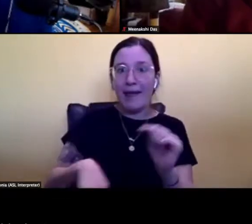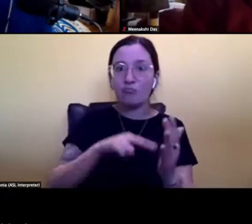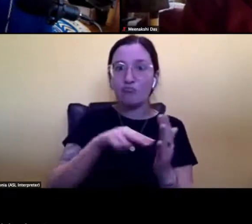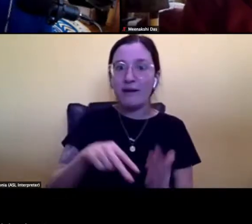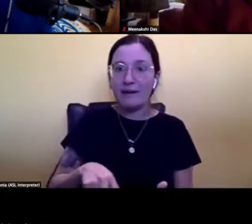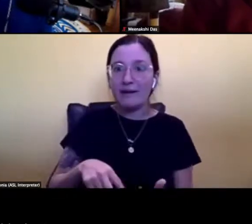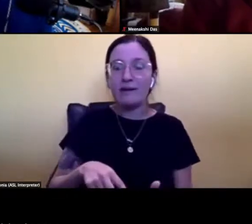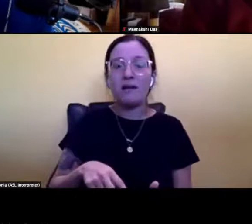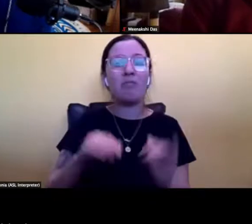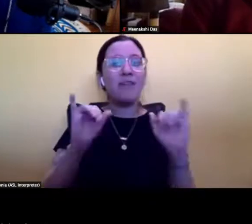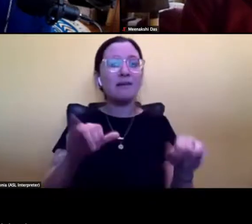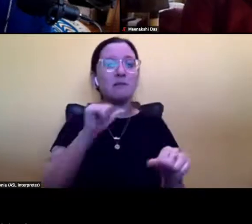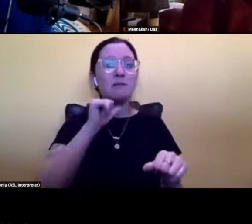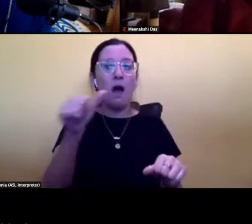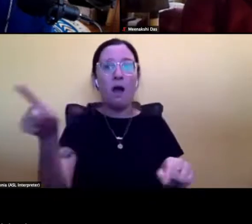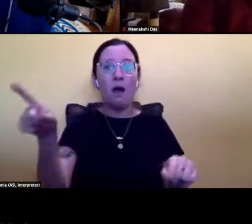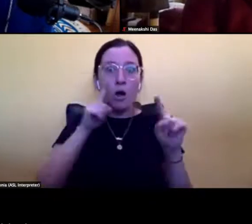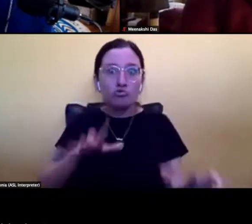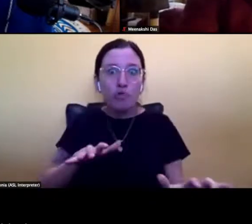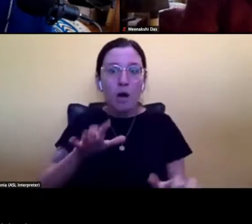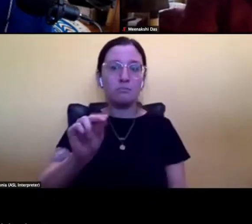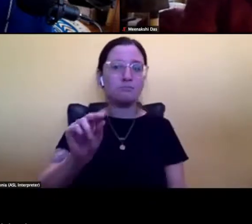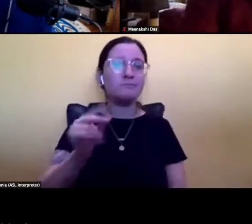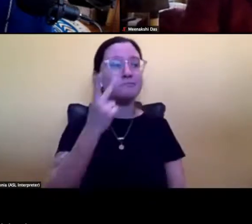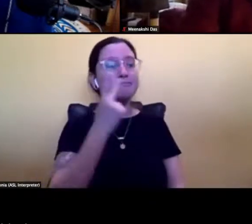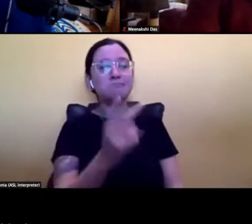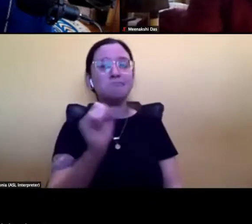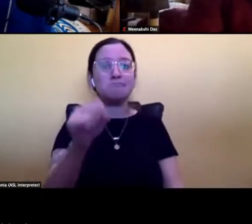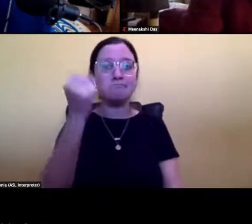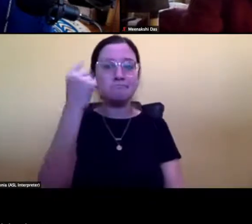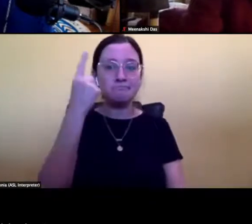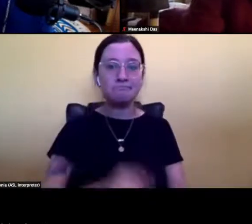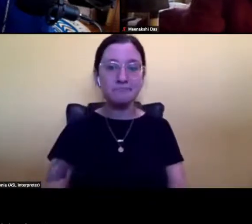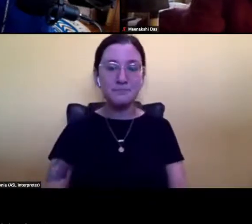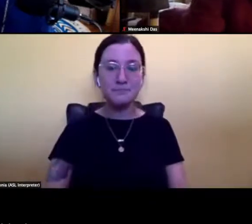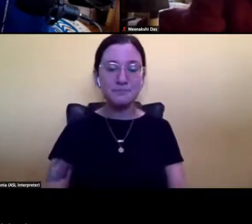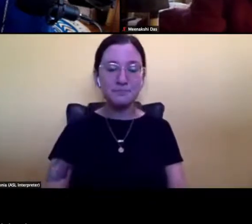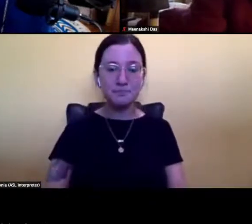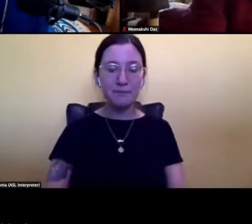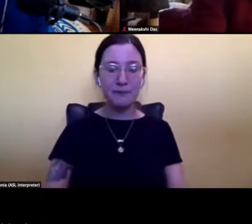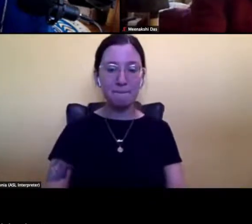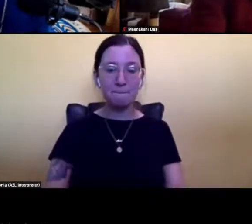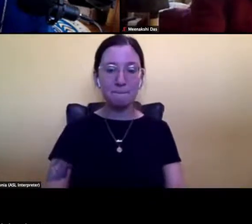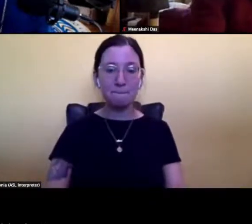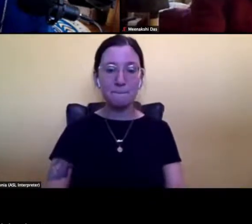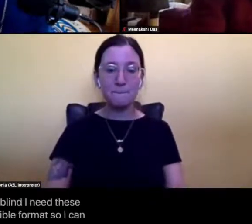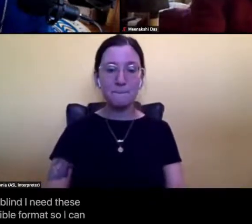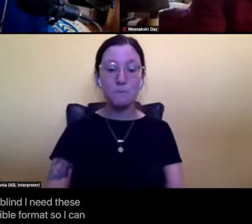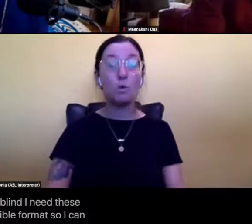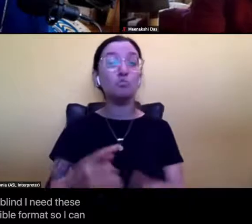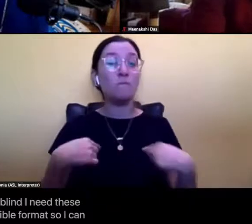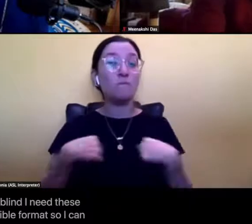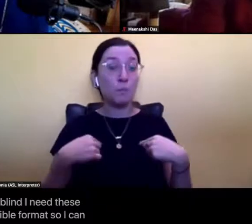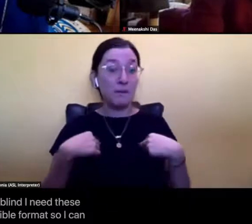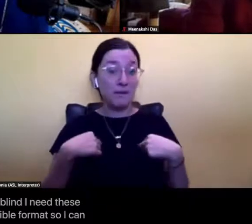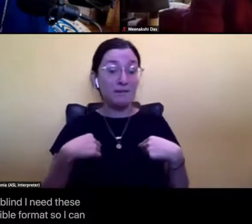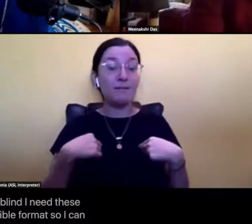That is not really a surprise so for me, I really like to do things on my own as